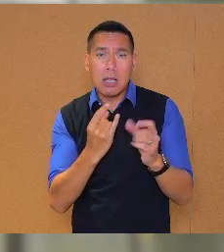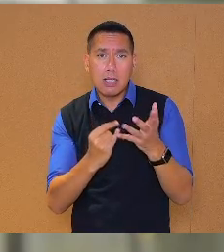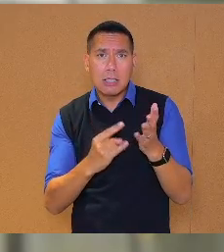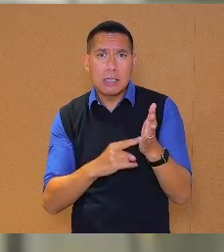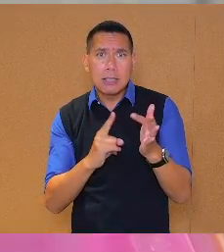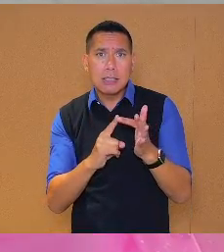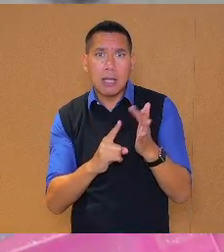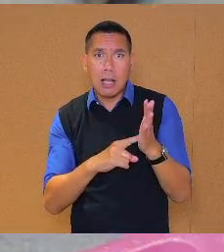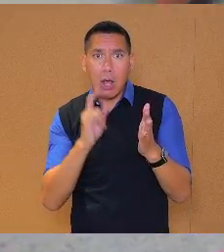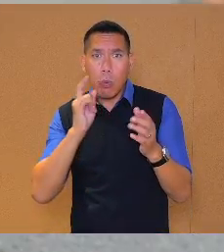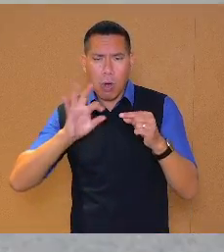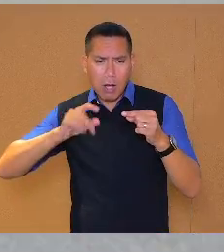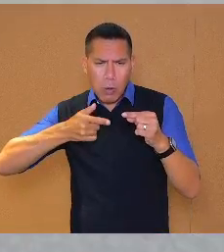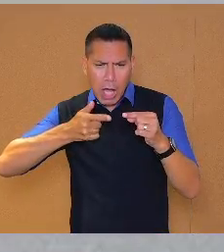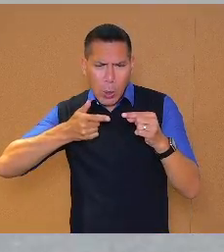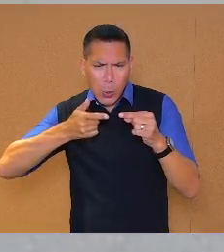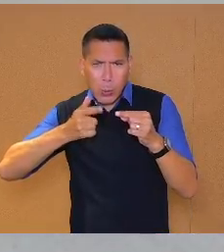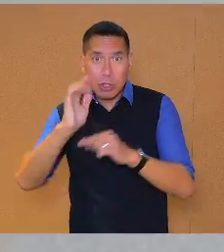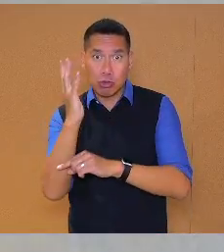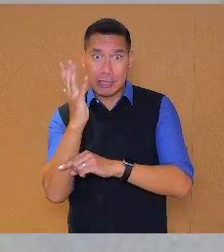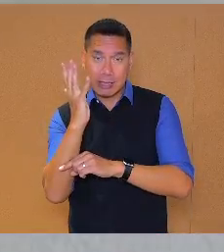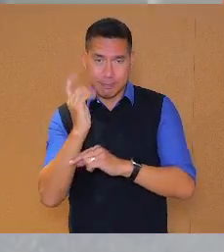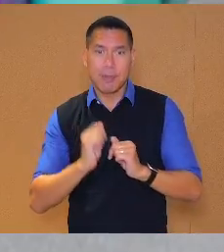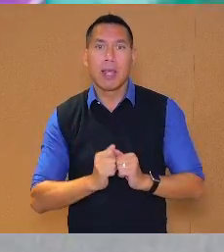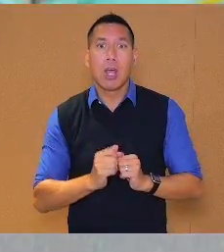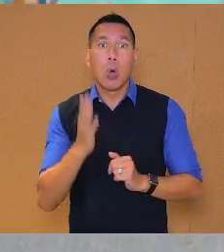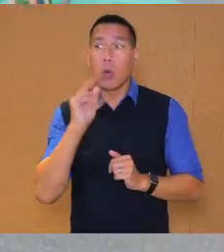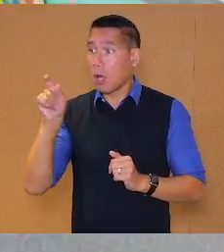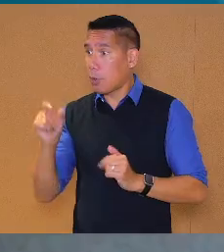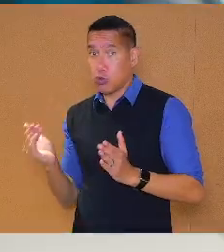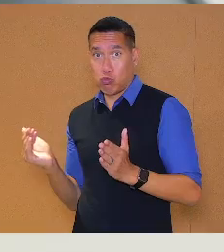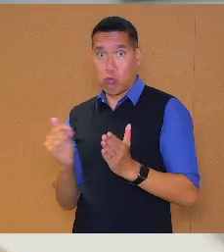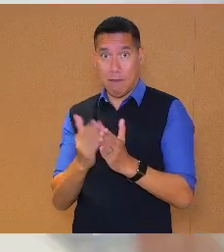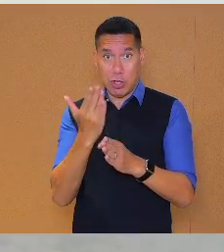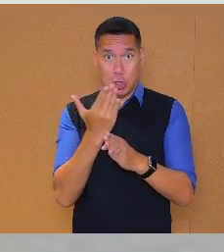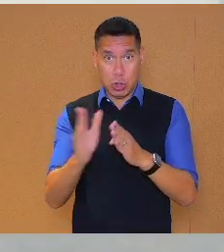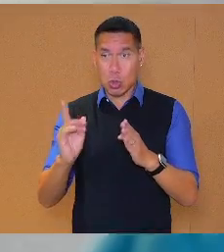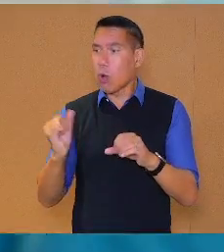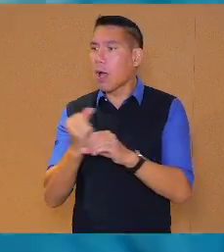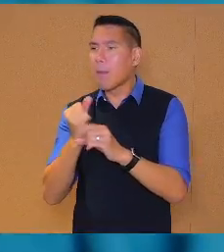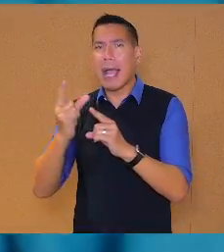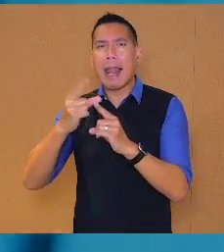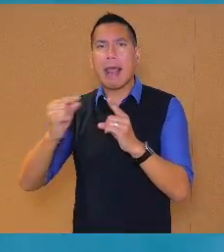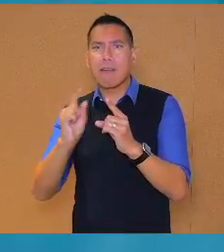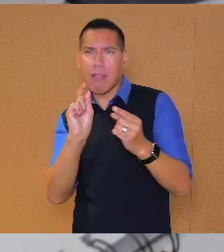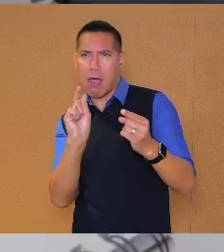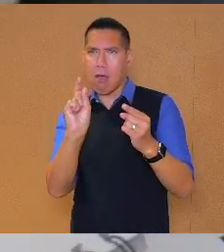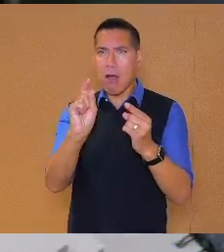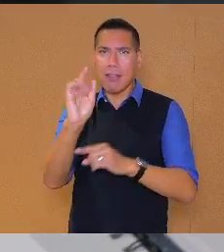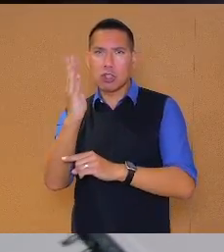Whenever somebody new comes, they create a leaf and it gets stuck on the tree. It's to see how our school